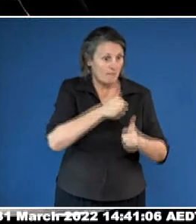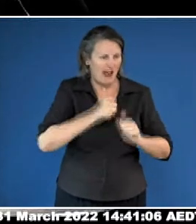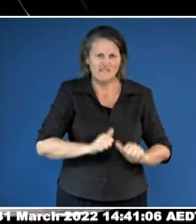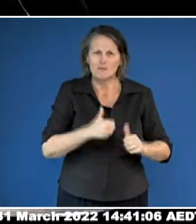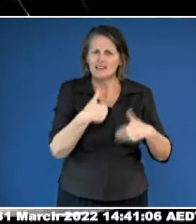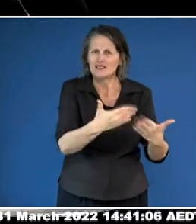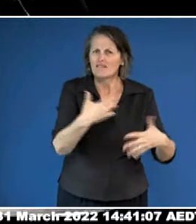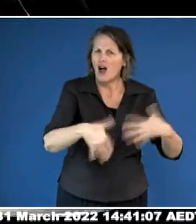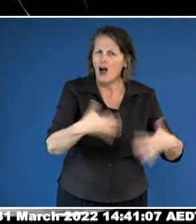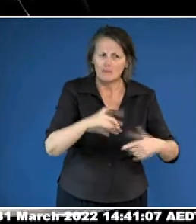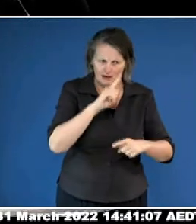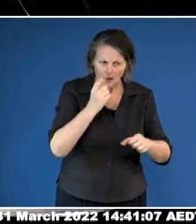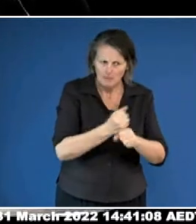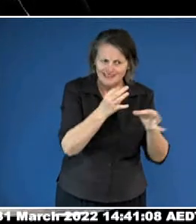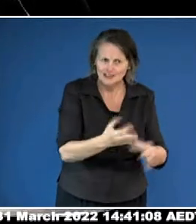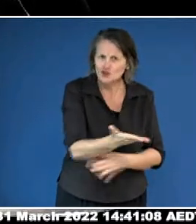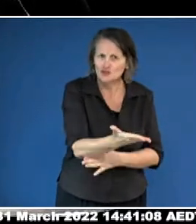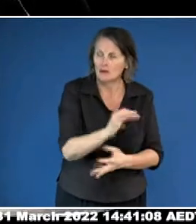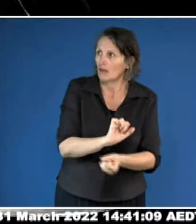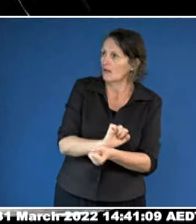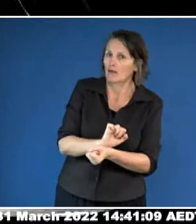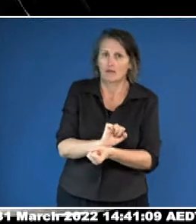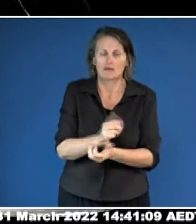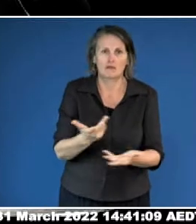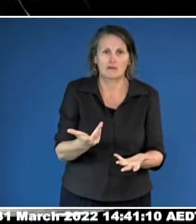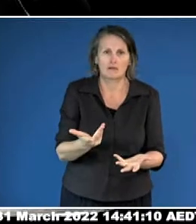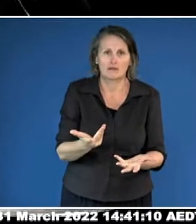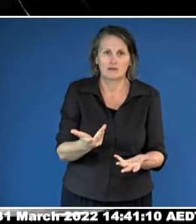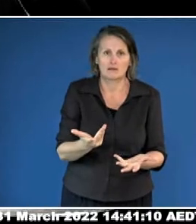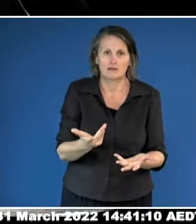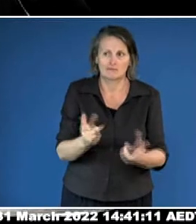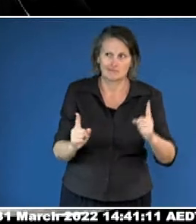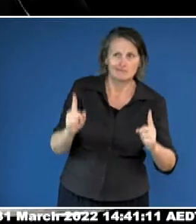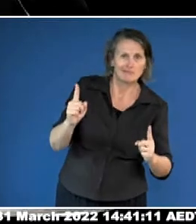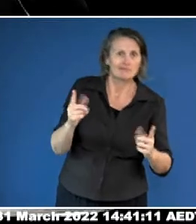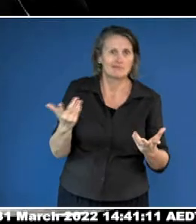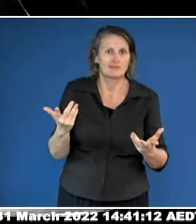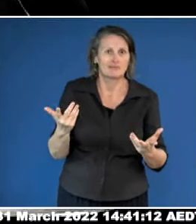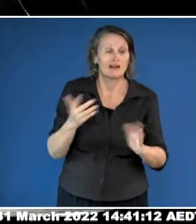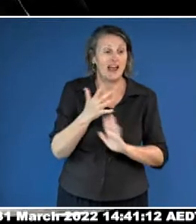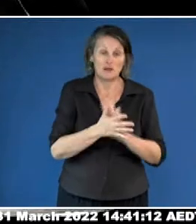decision-making and often, yeah, causes long-term and ongoing trauma.